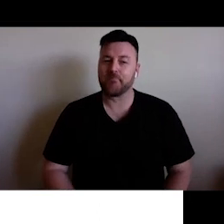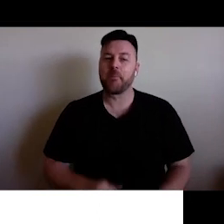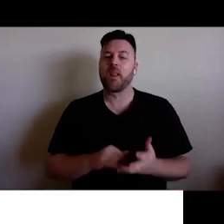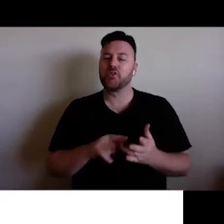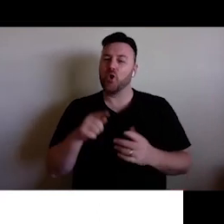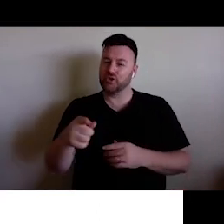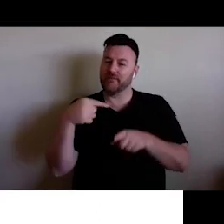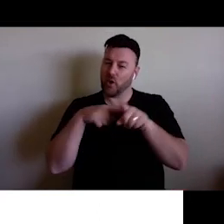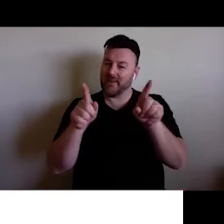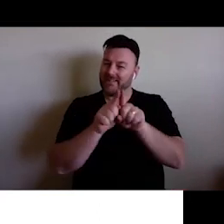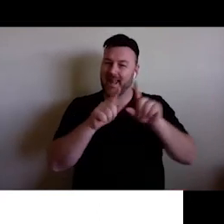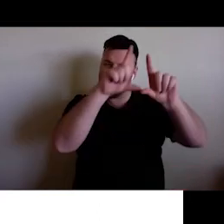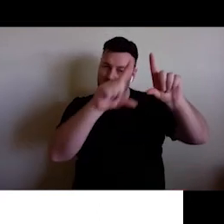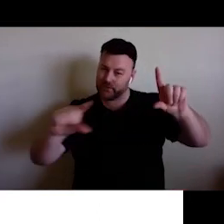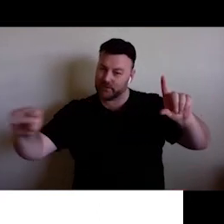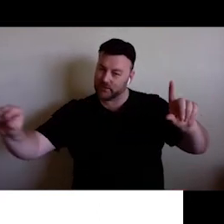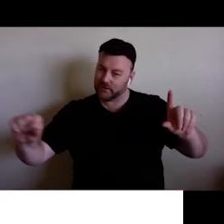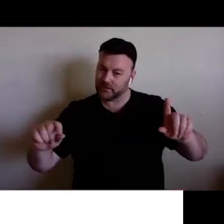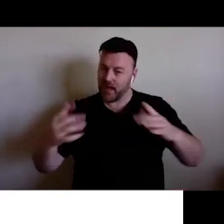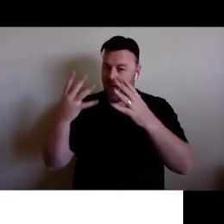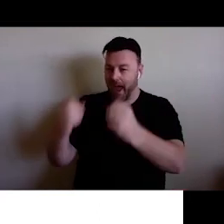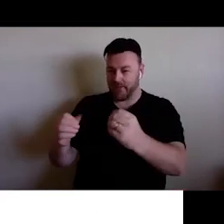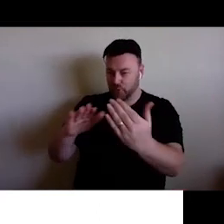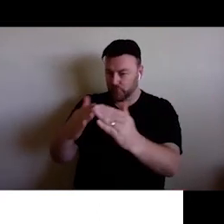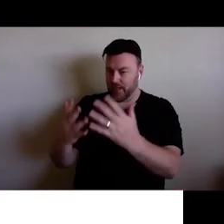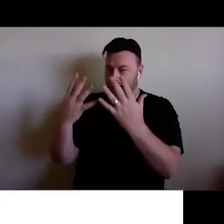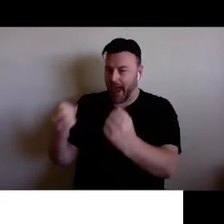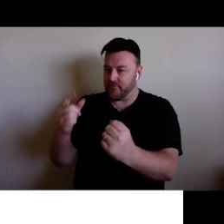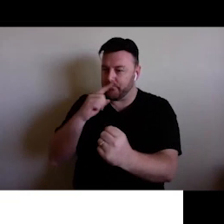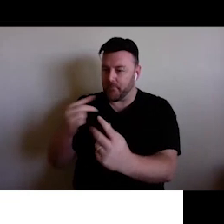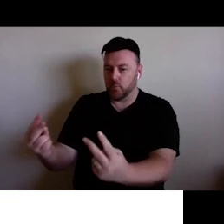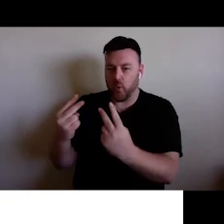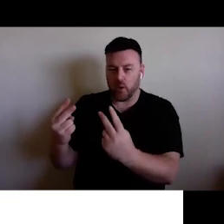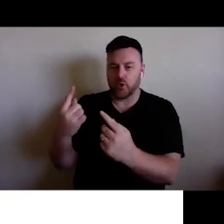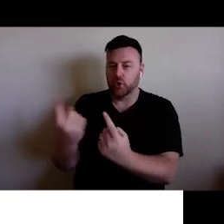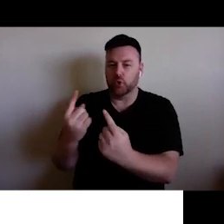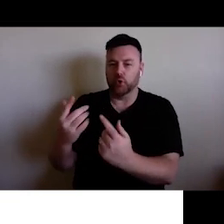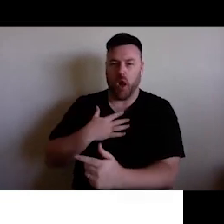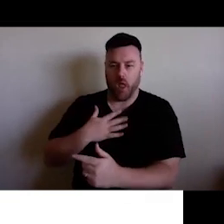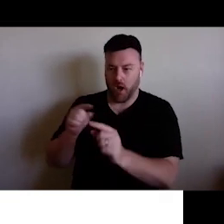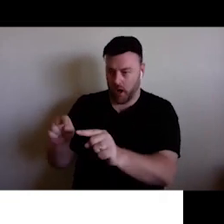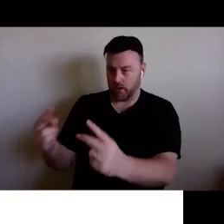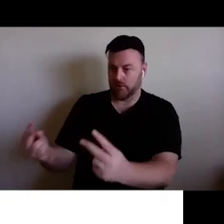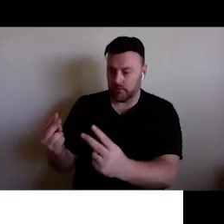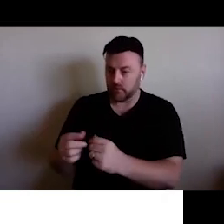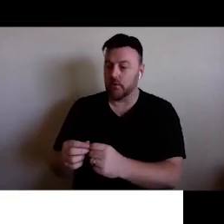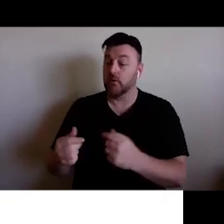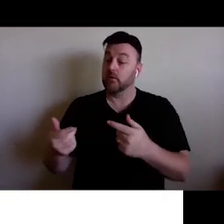she's built. They come onto her site, and she sells digital sewing patterns. She now does online training on her website. So she's